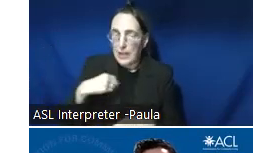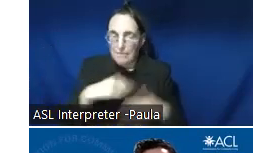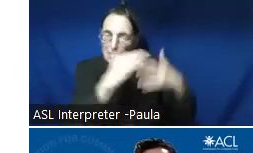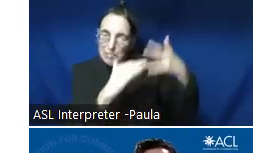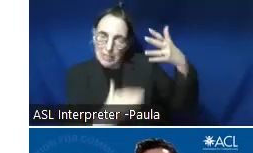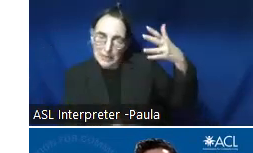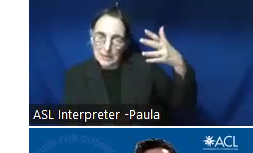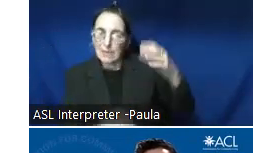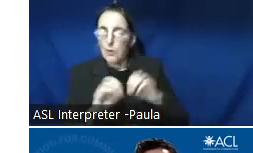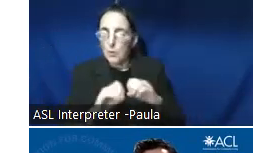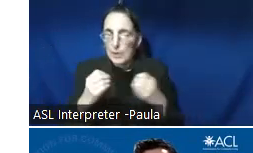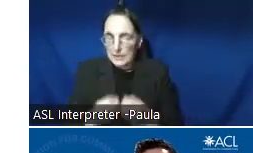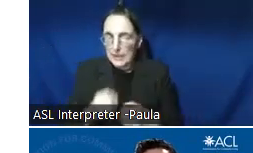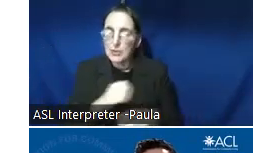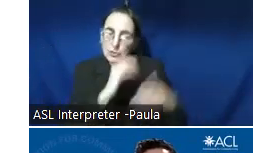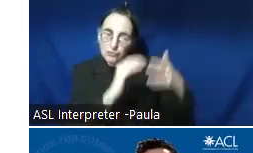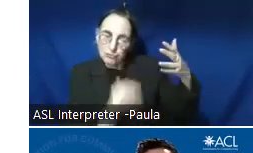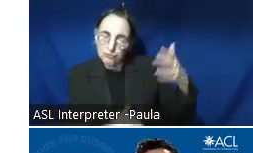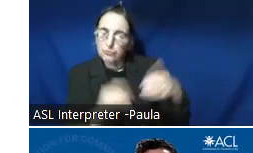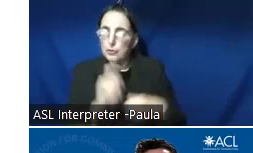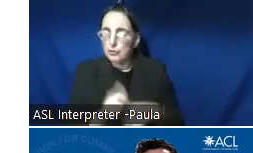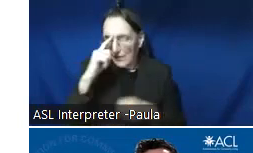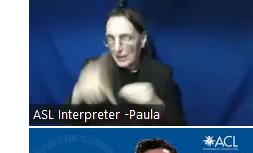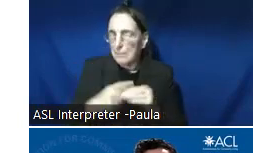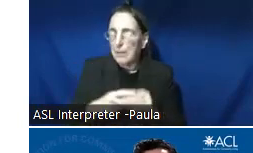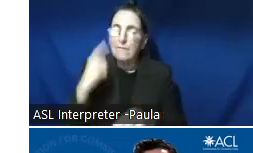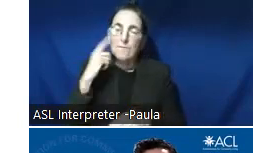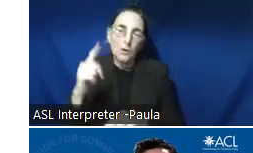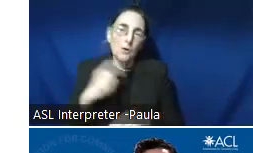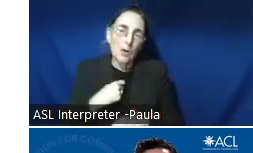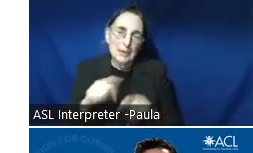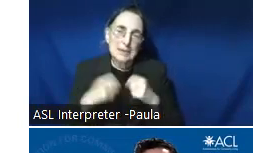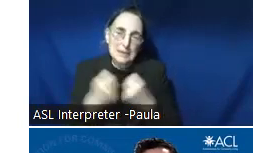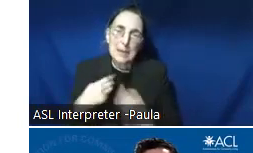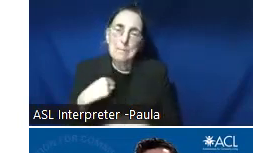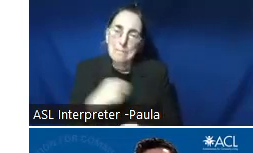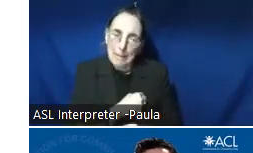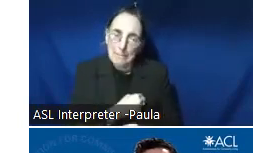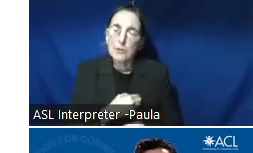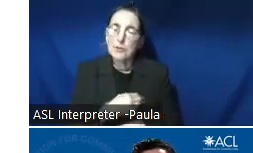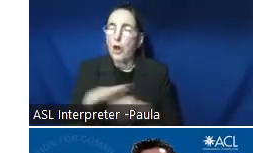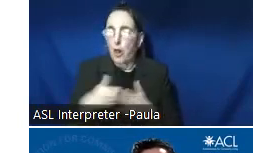team members for applications. States are encouraged to explore this list and include all that will be needed